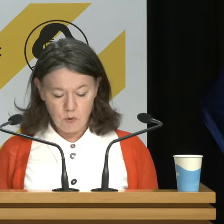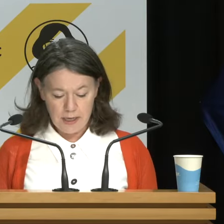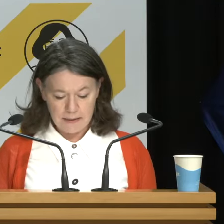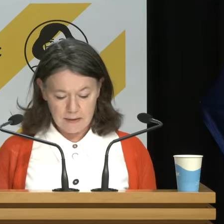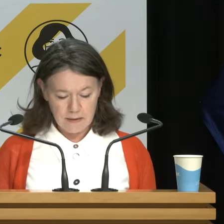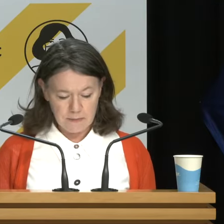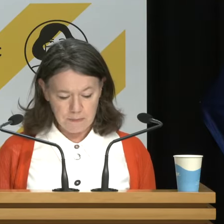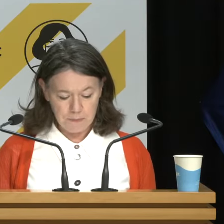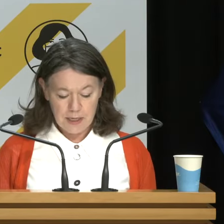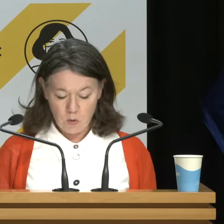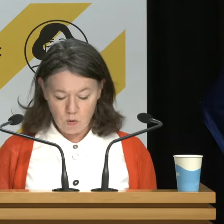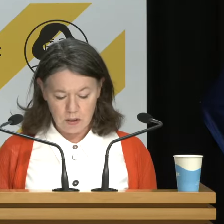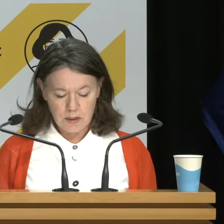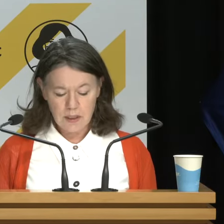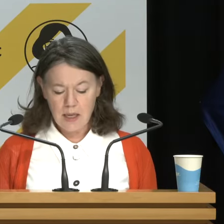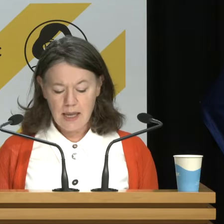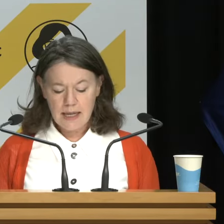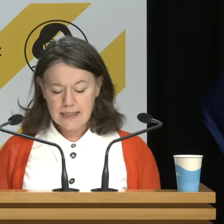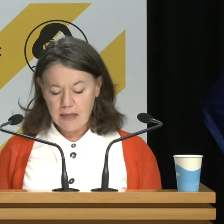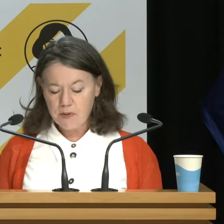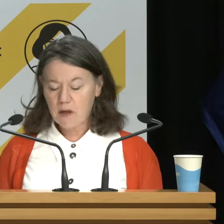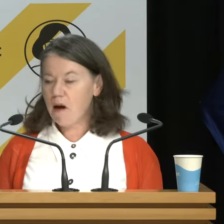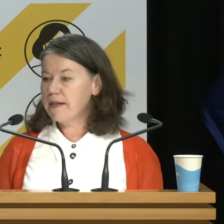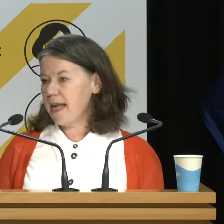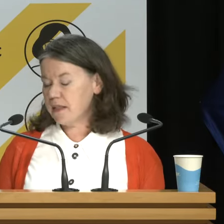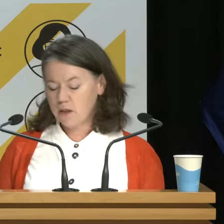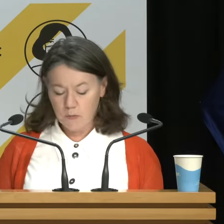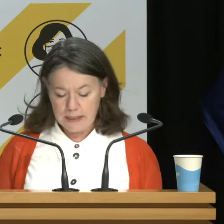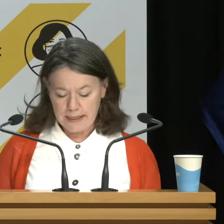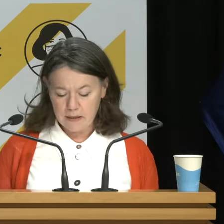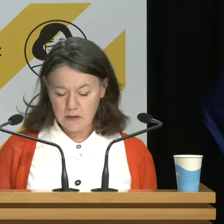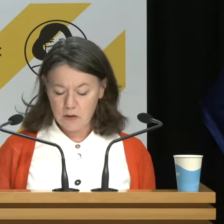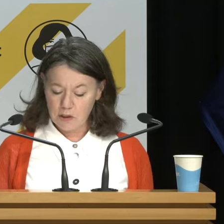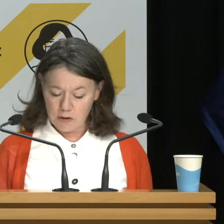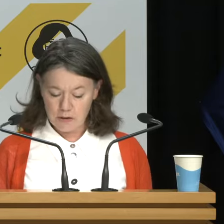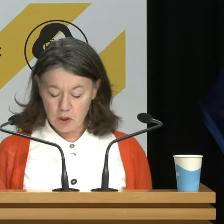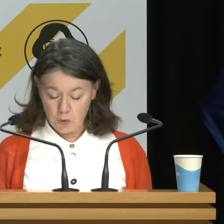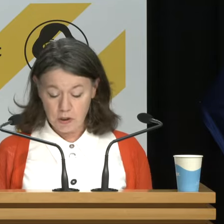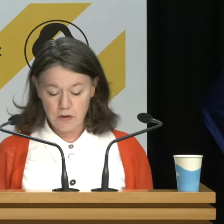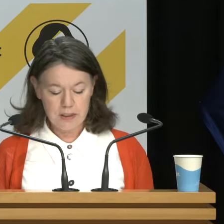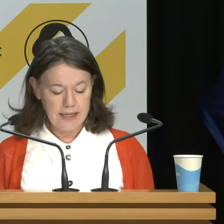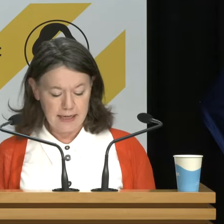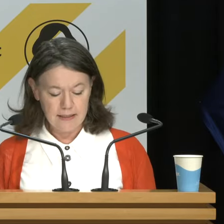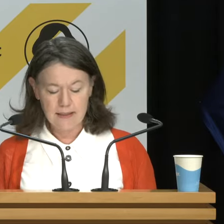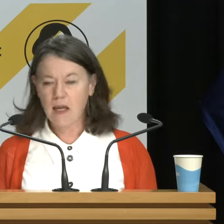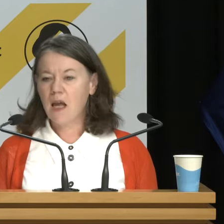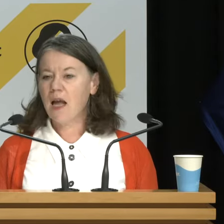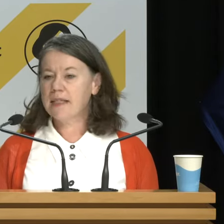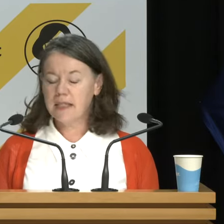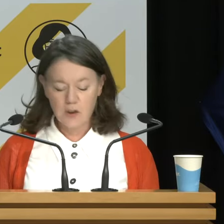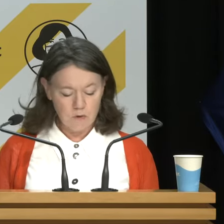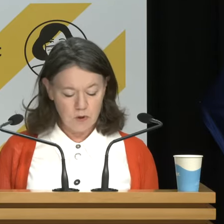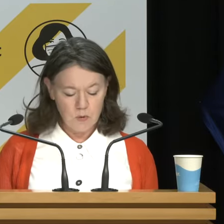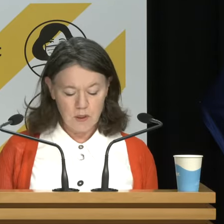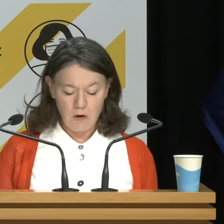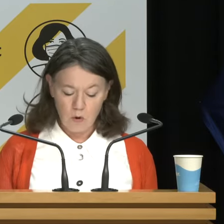report on recent returnees in a managed isolation facilities.